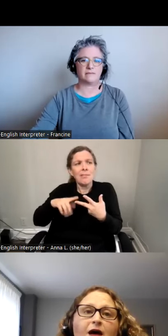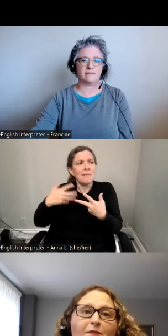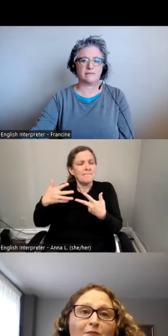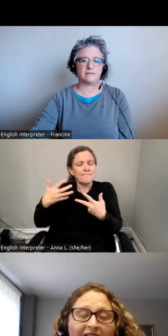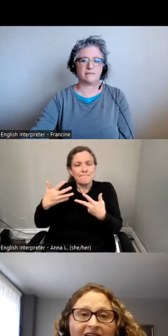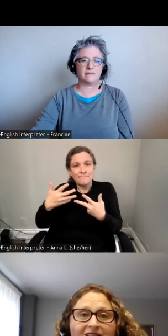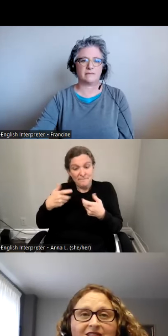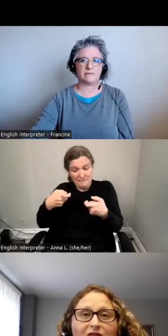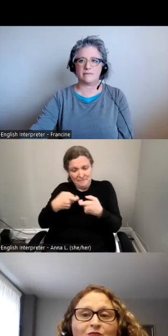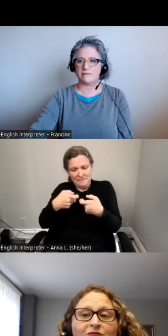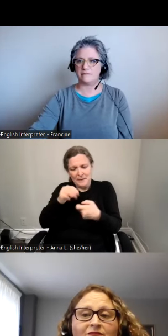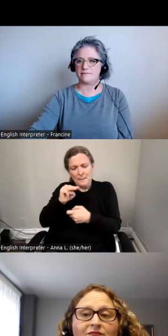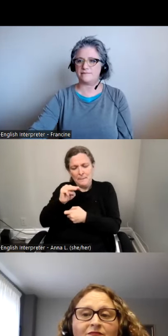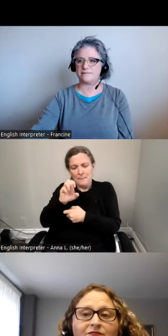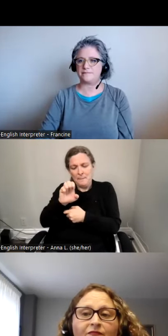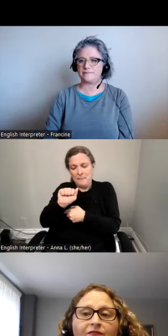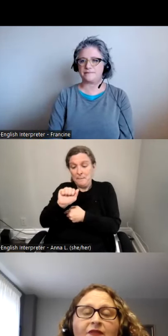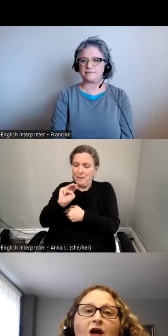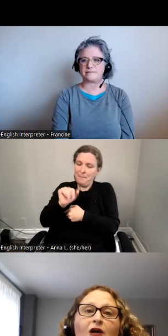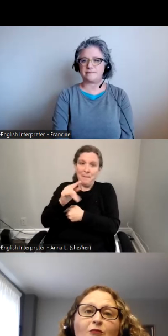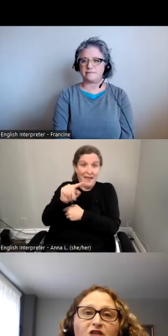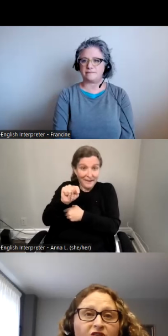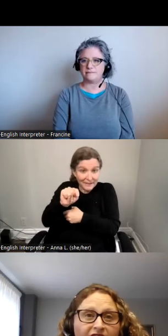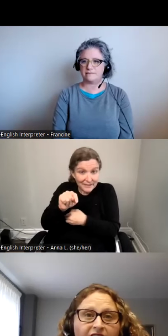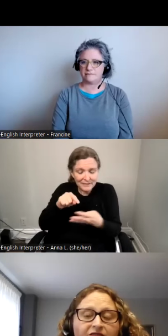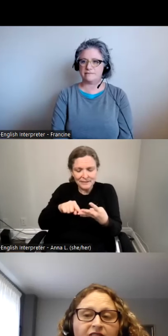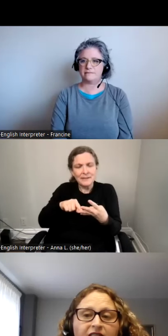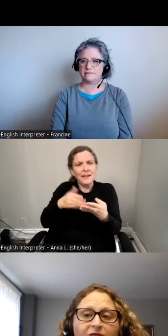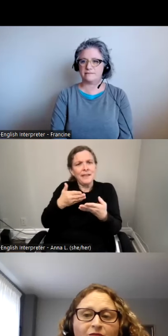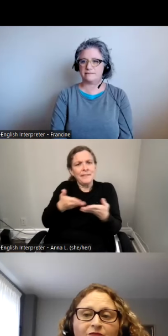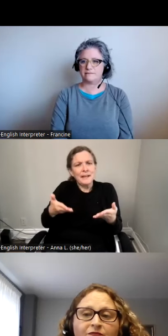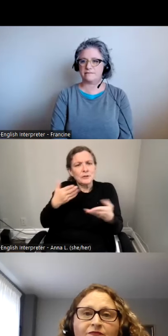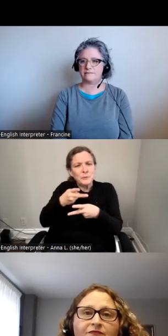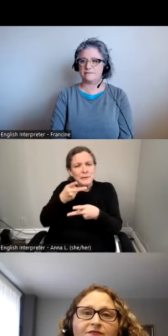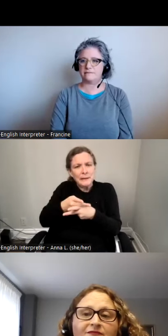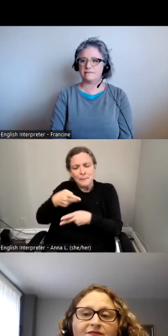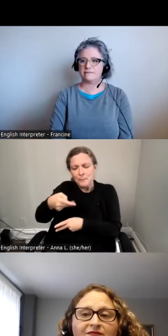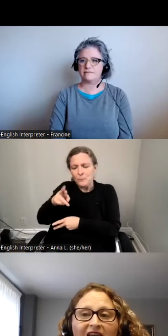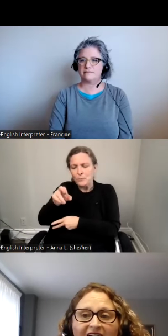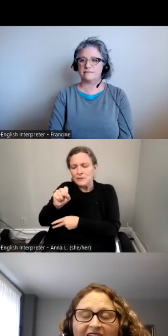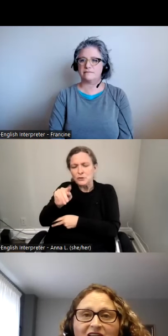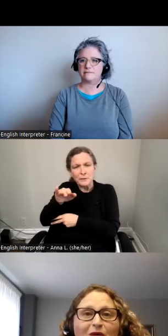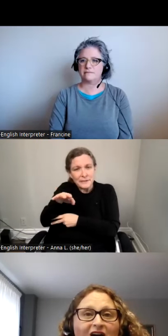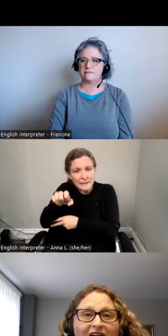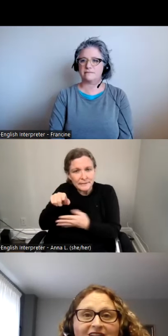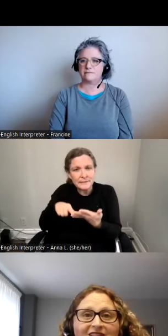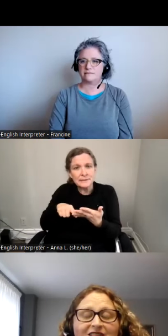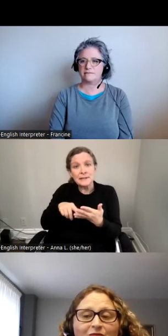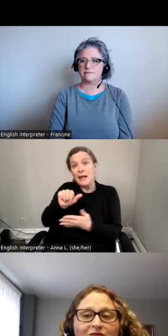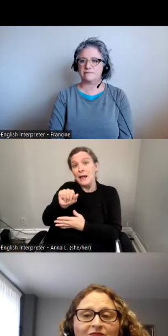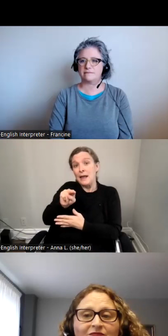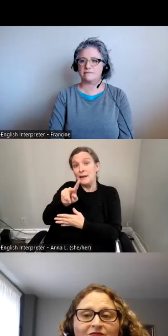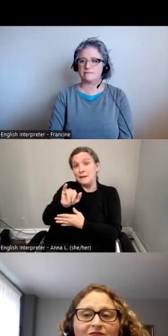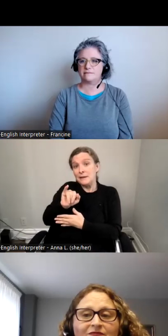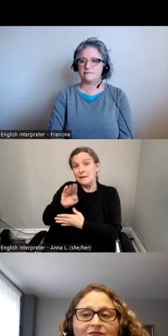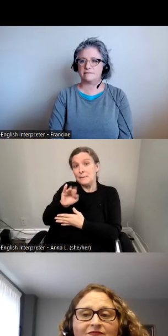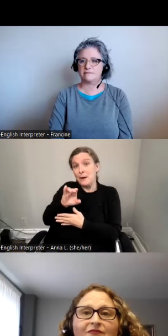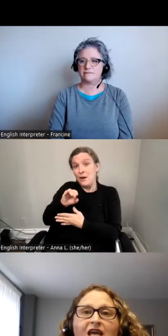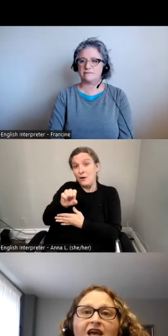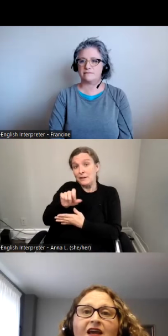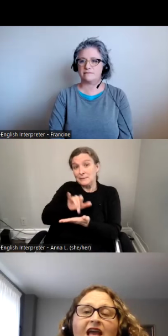Do not contain microchips, metals.